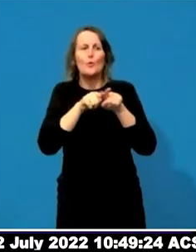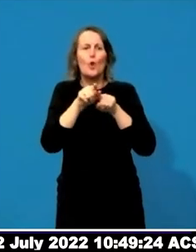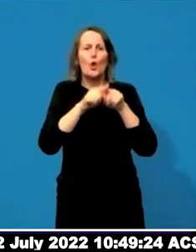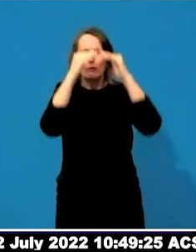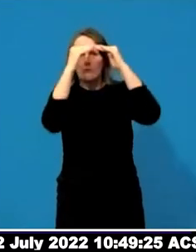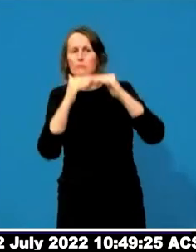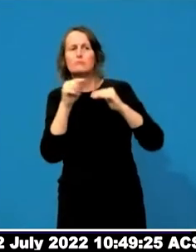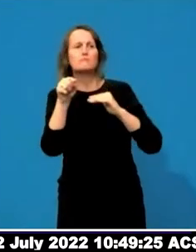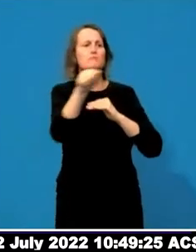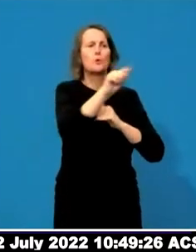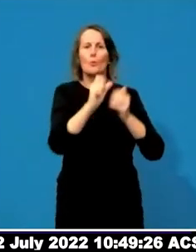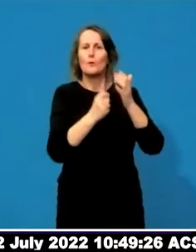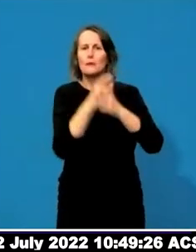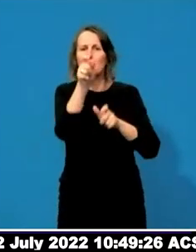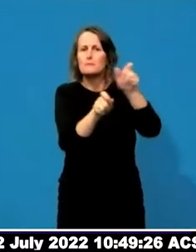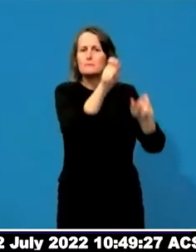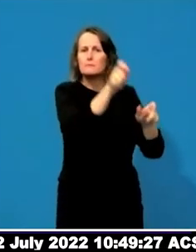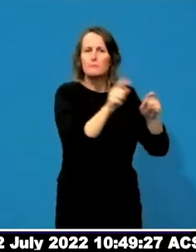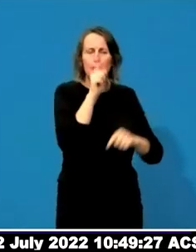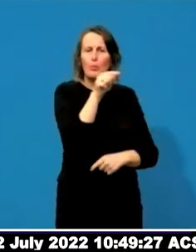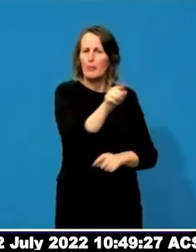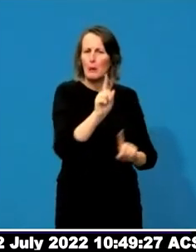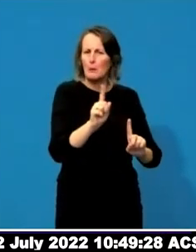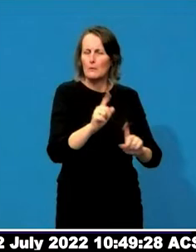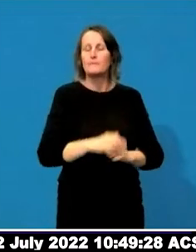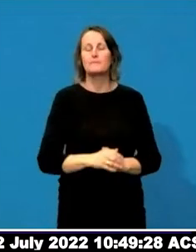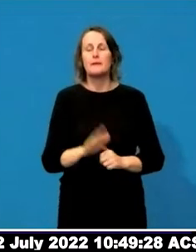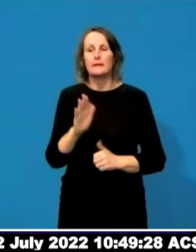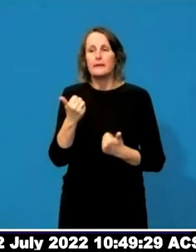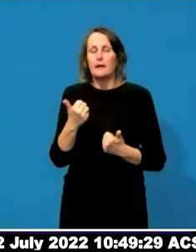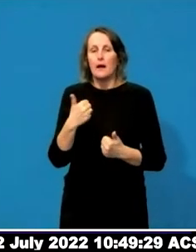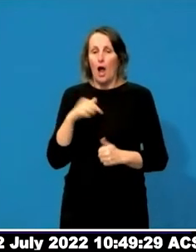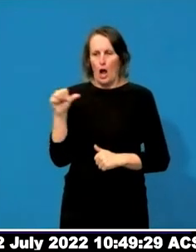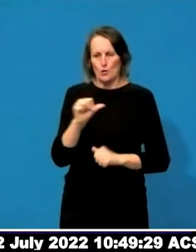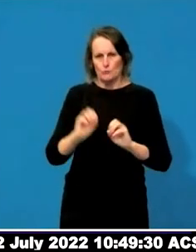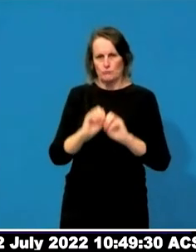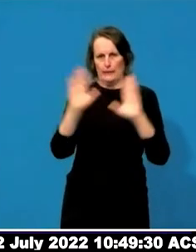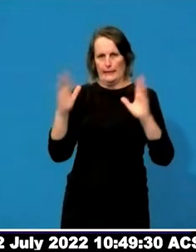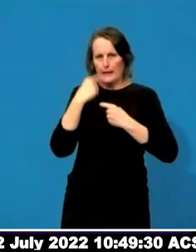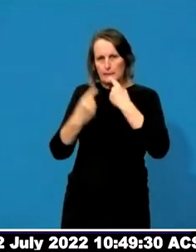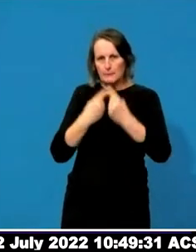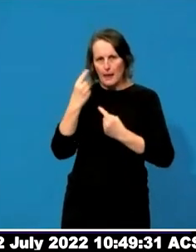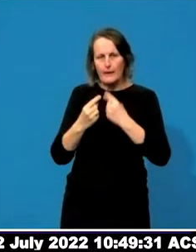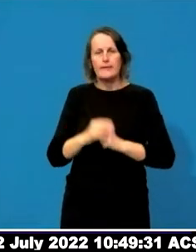Yes, absolutely. And, look, I probably should clarify that some of our bigger regional centres